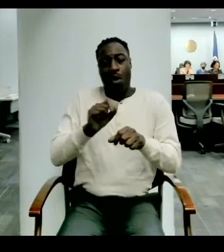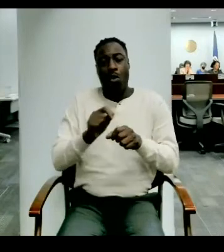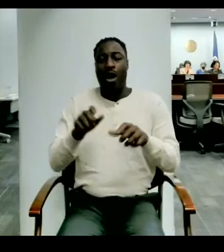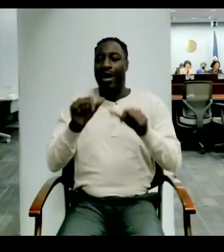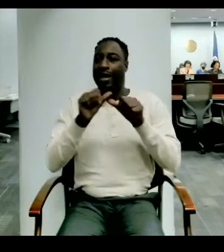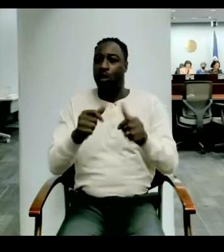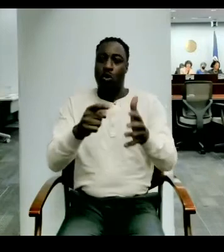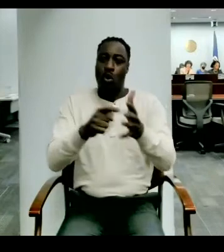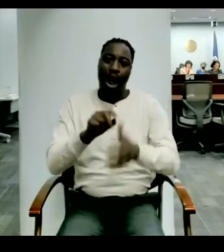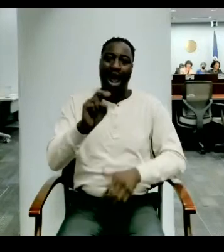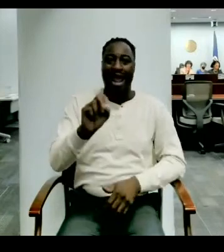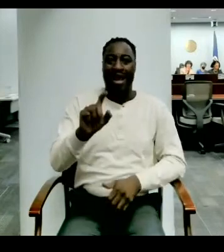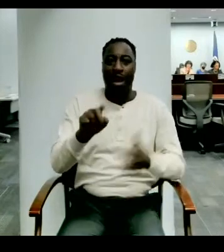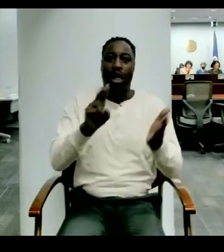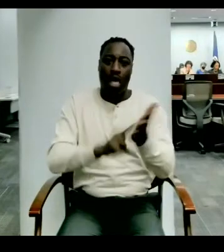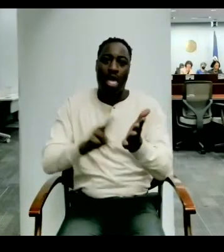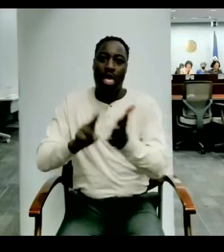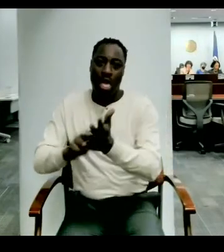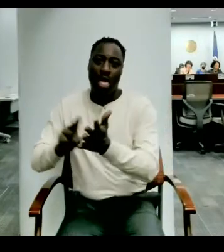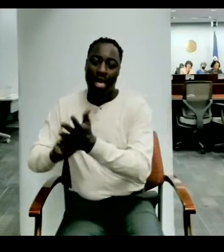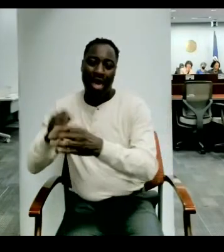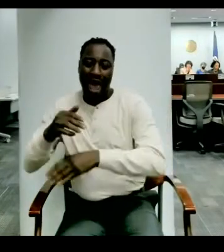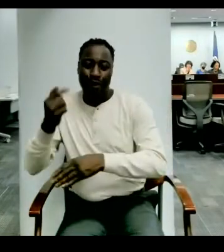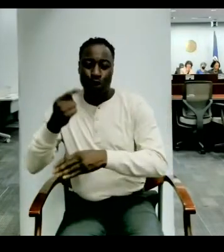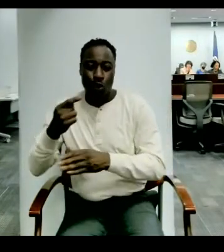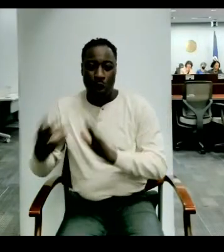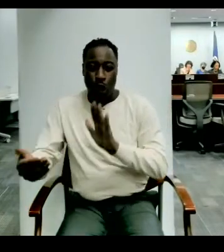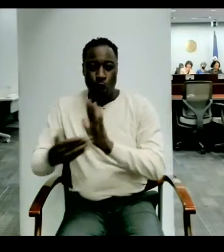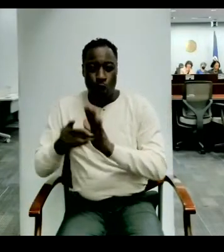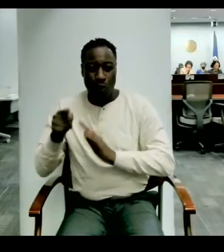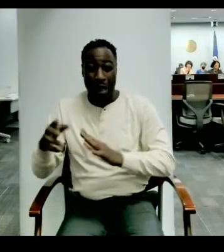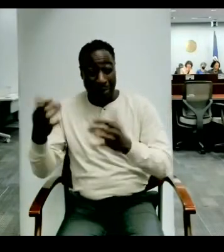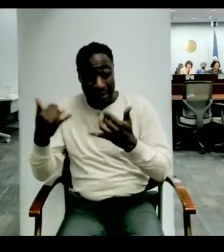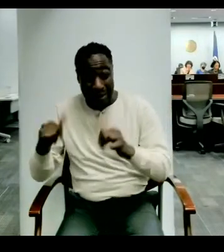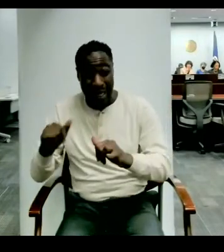require NDAs even though a lawsuit has been filed and this interference should